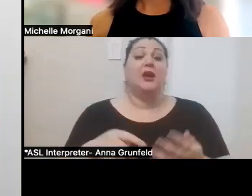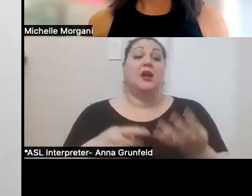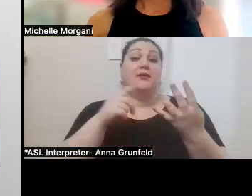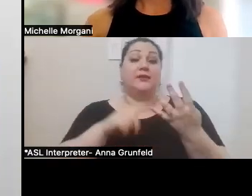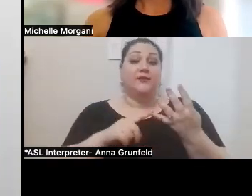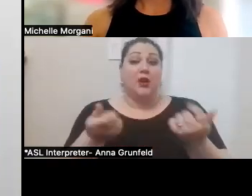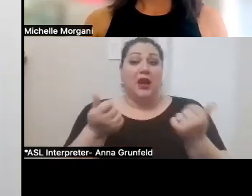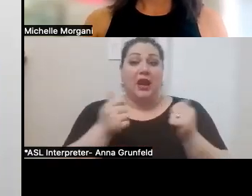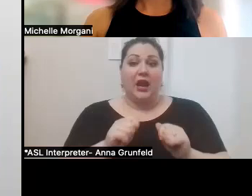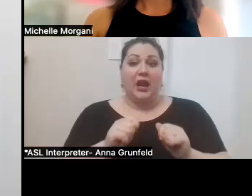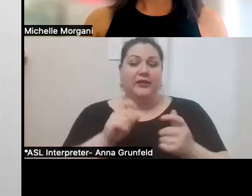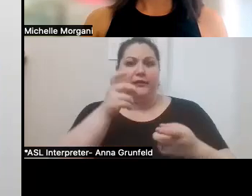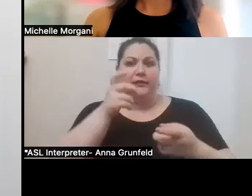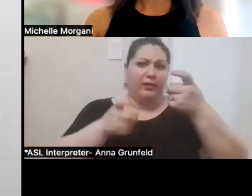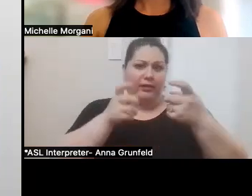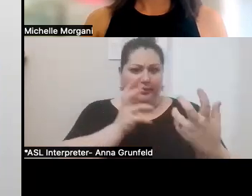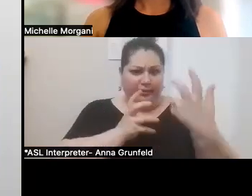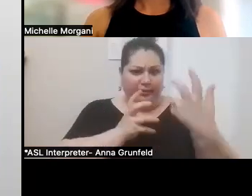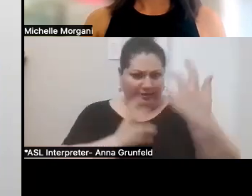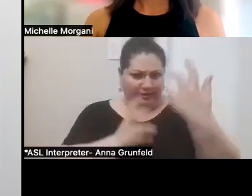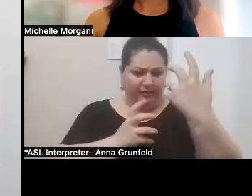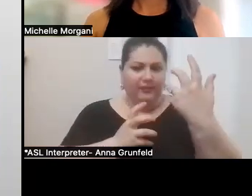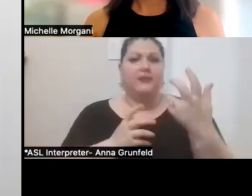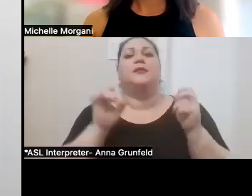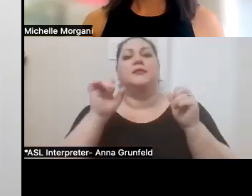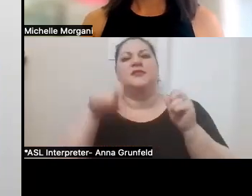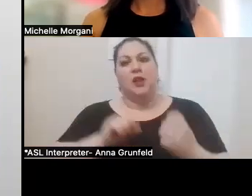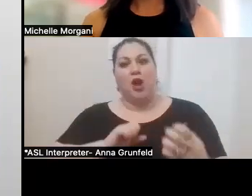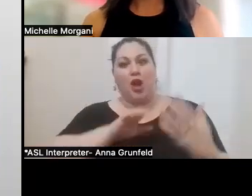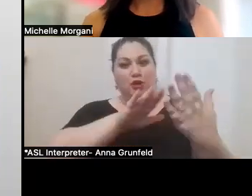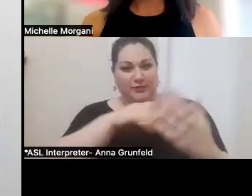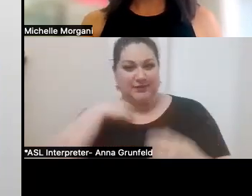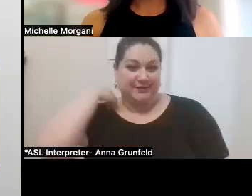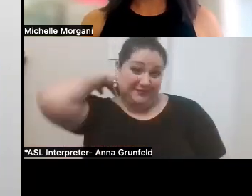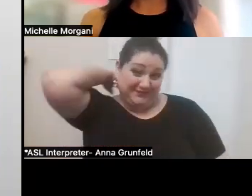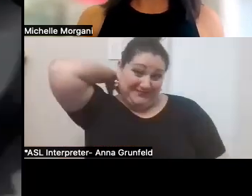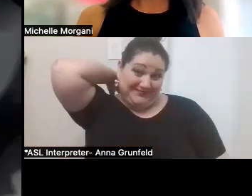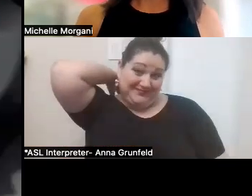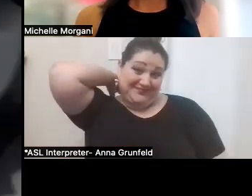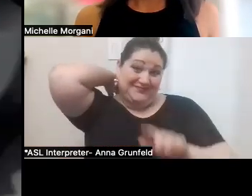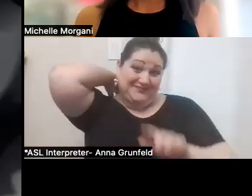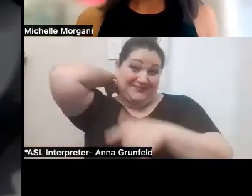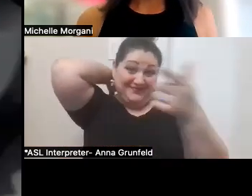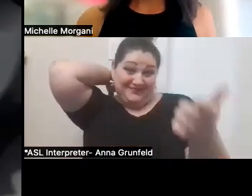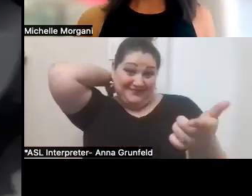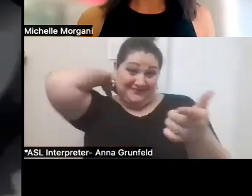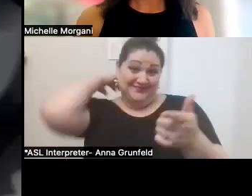Thank you and with that I'll turn that back over to Michelle. Next slide please. Thank you Ann.